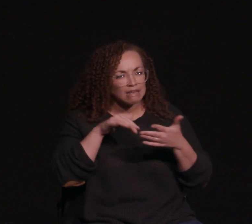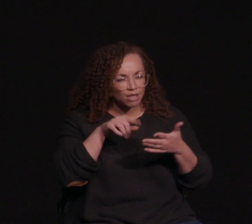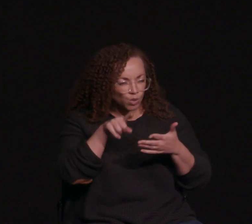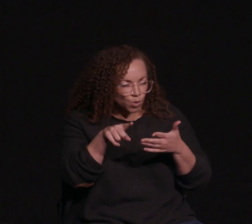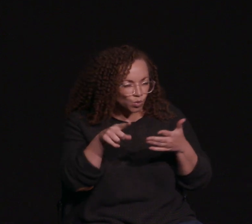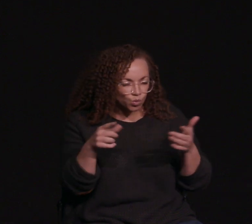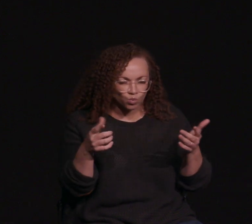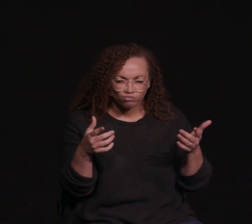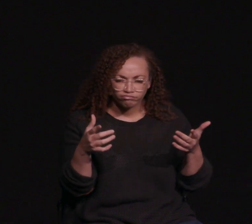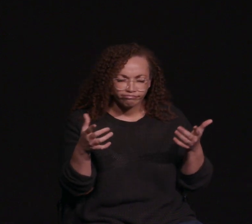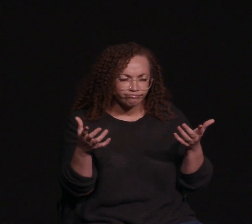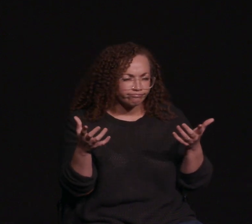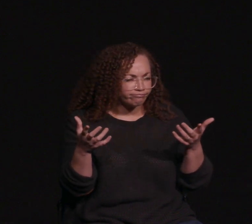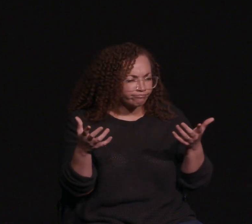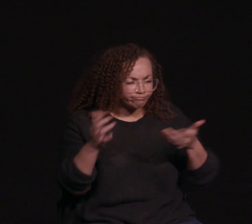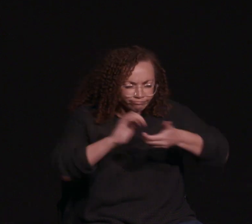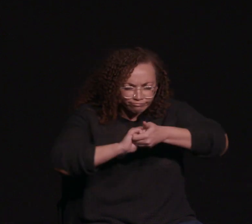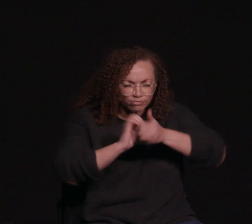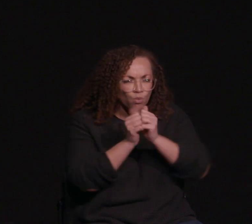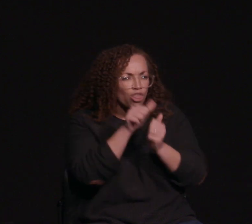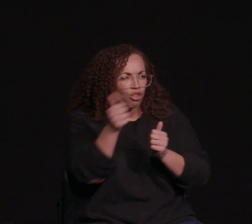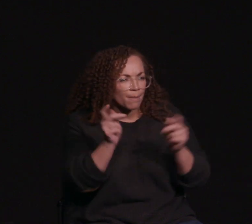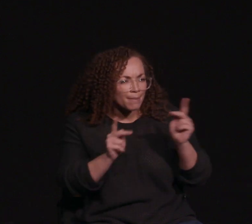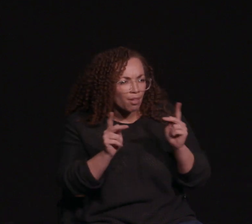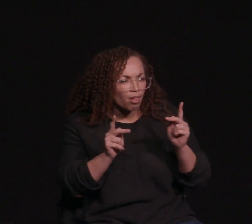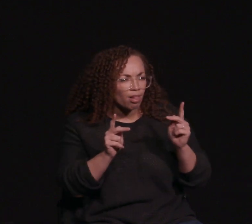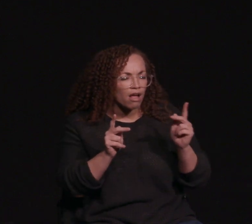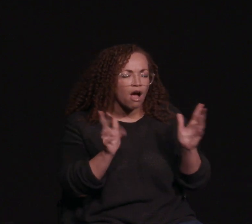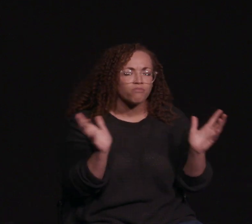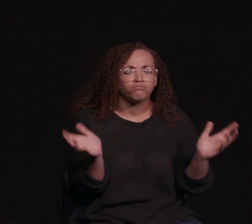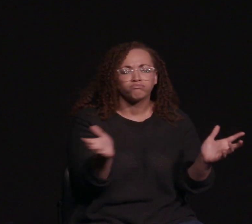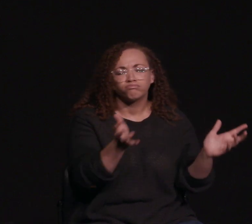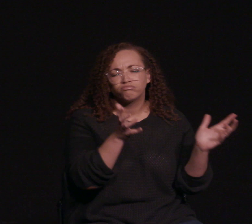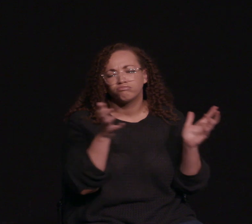It's talking and walking around with other people,